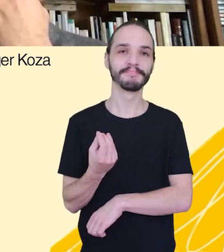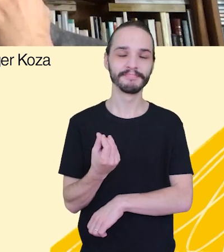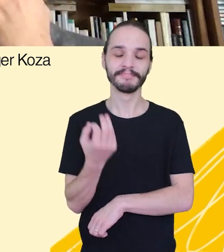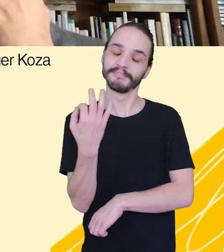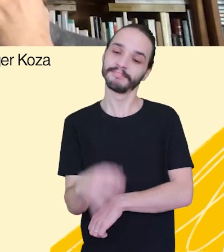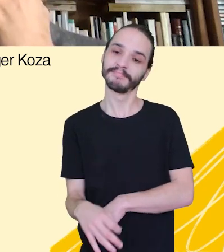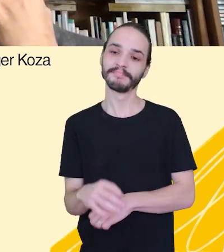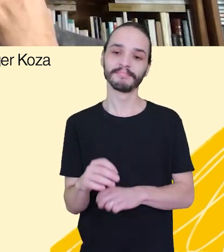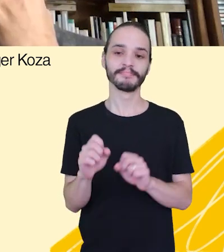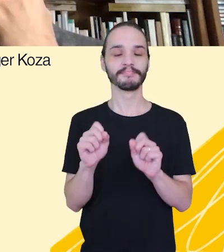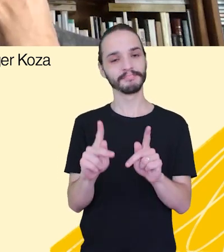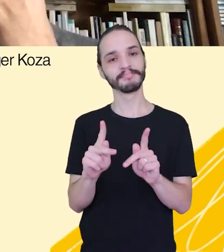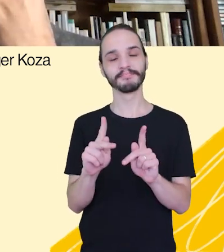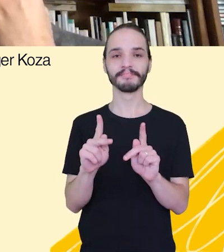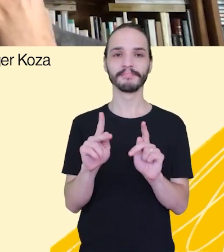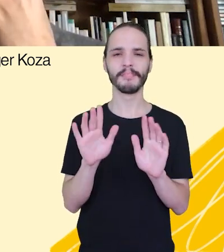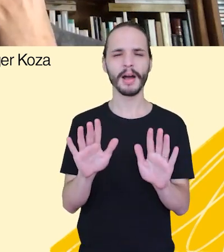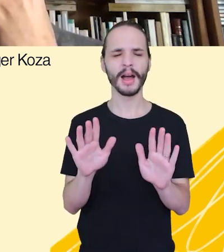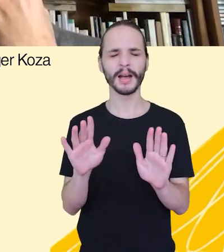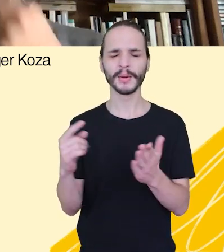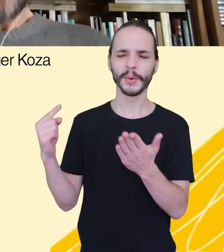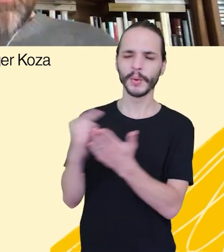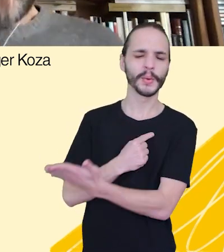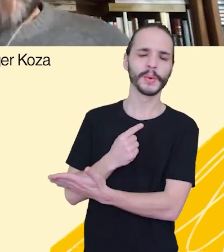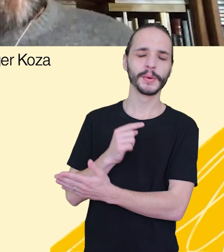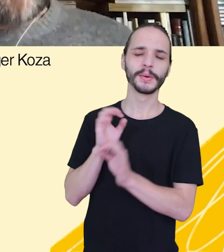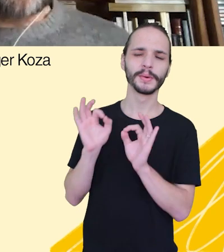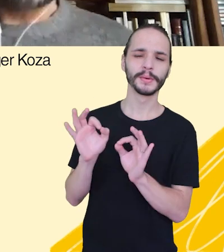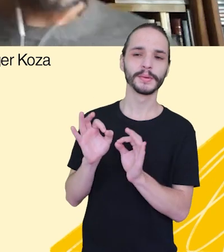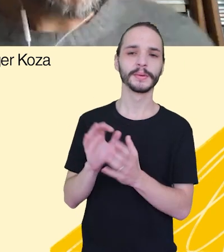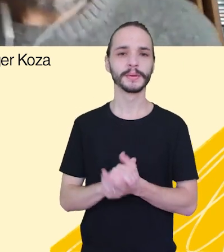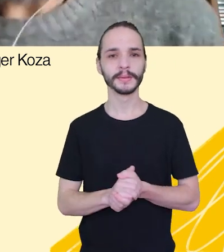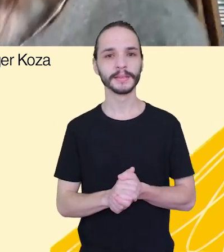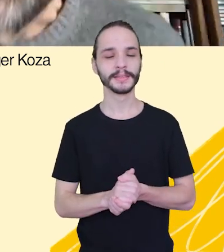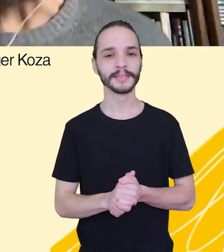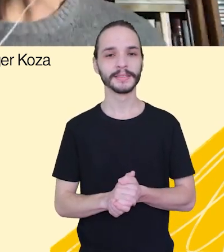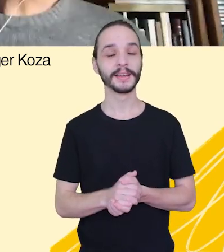But what is your question? My question is the following.